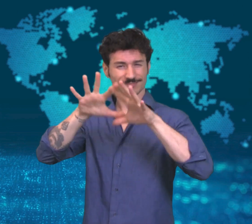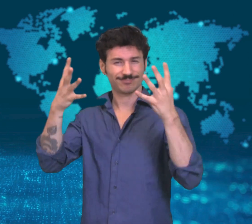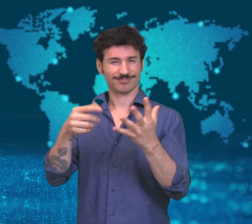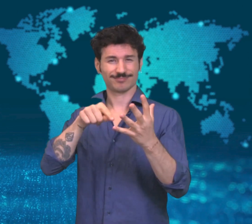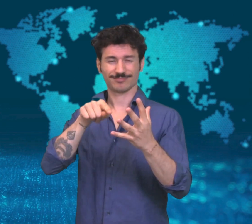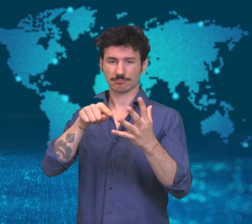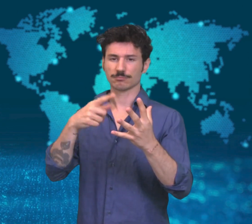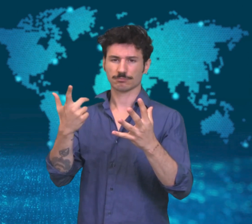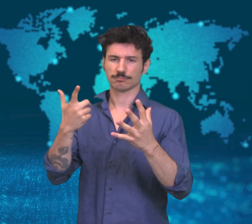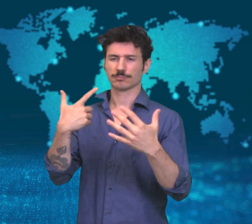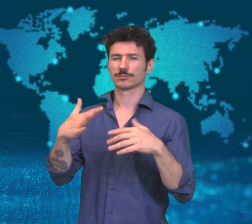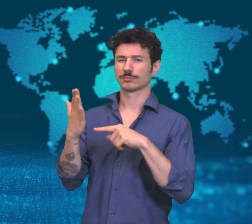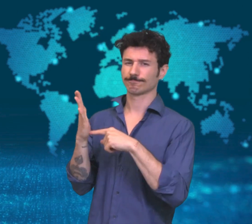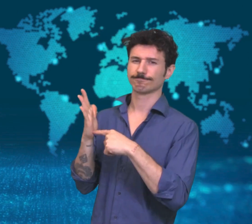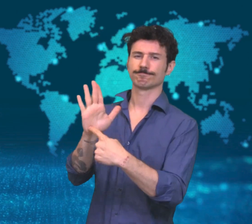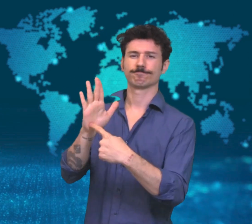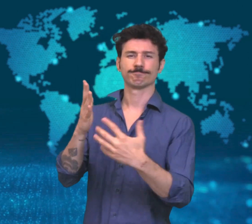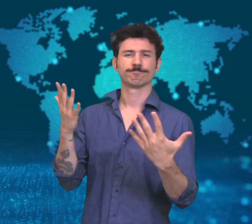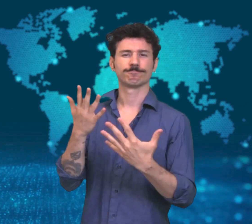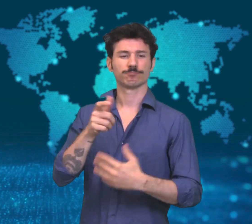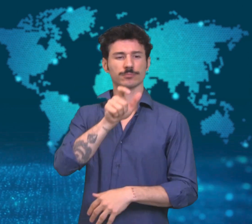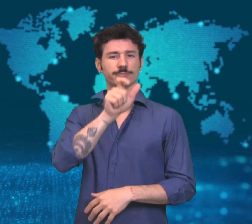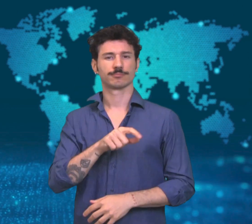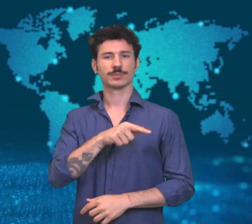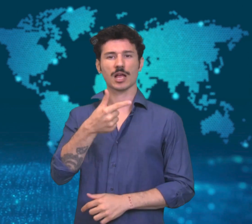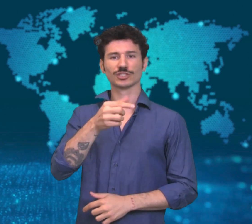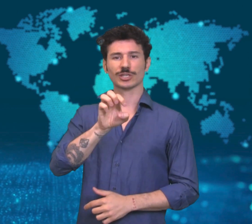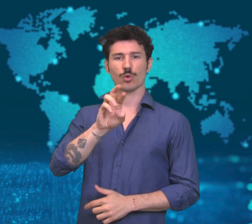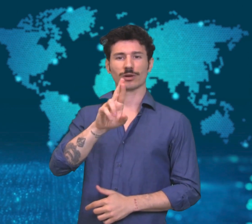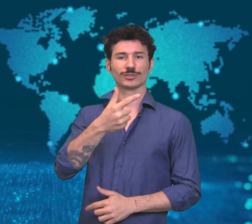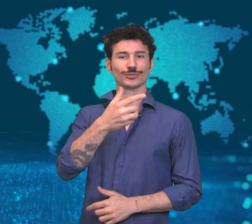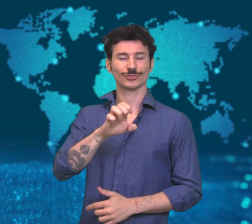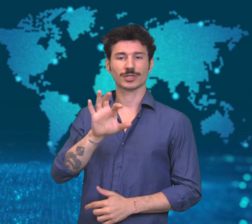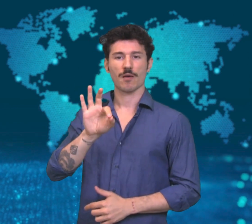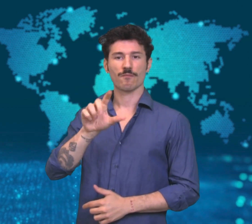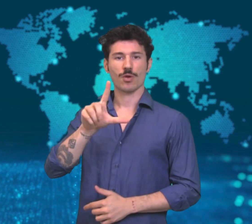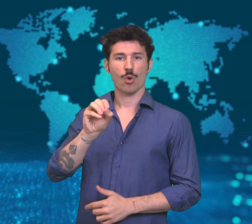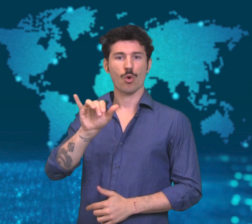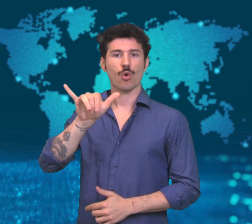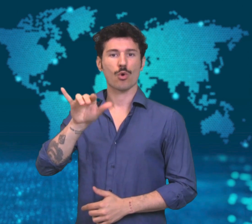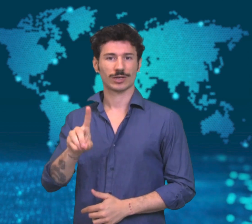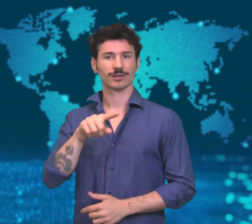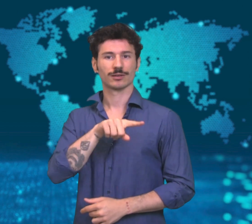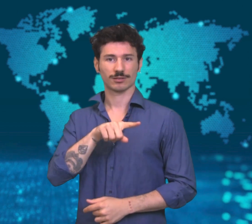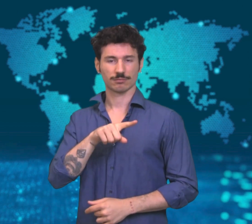racism, it focuses on the recent death of George Floyd,